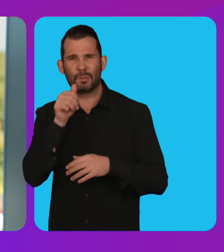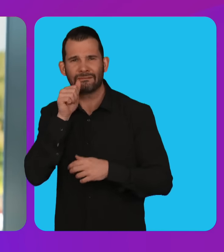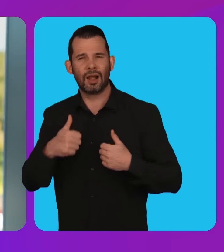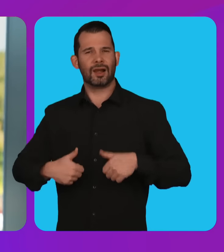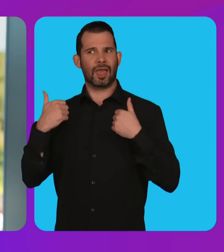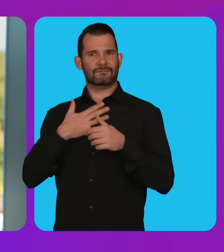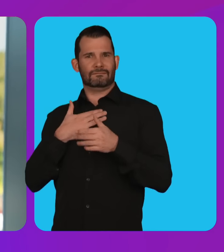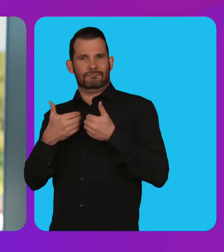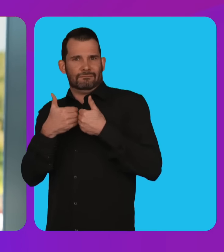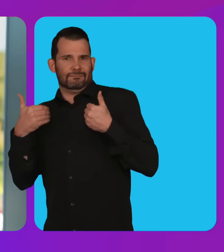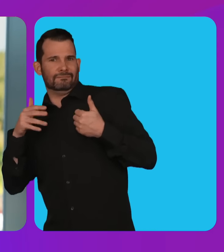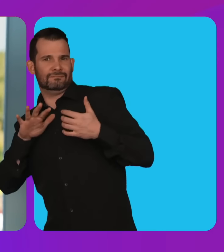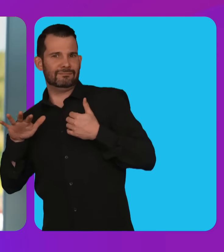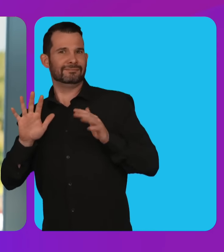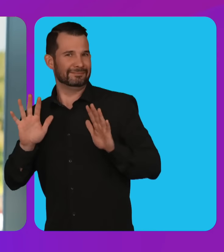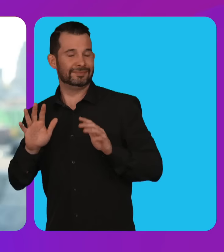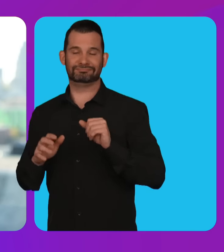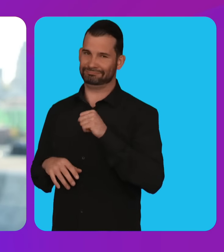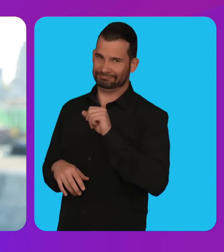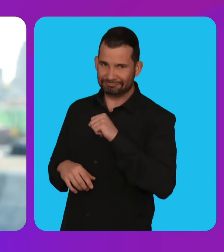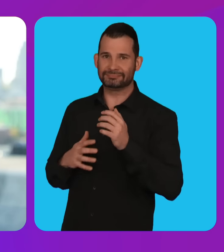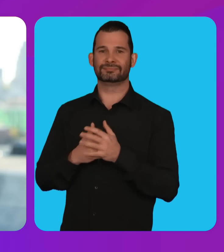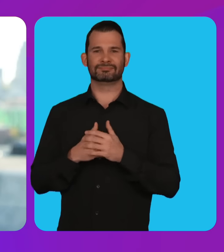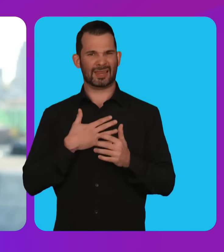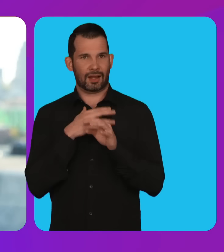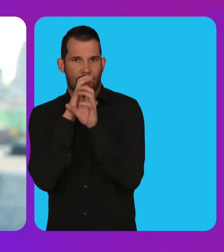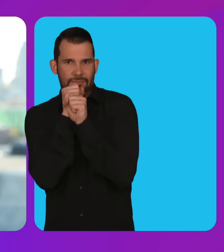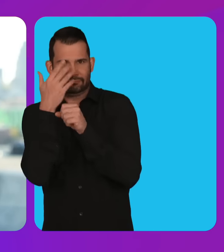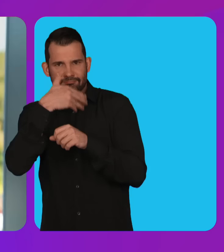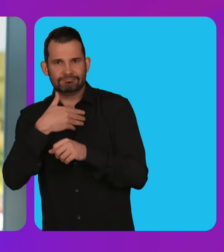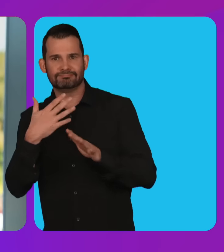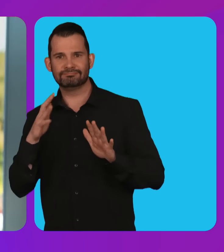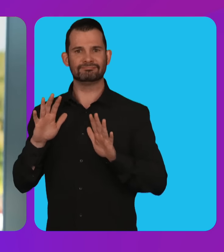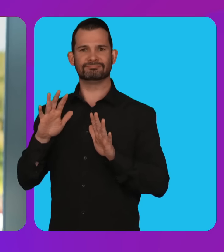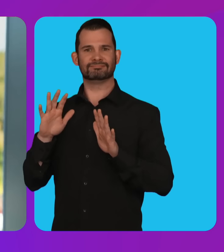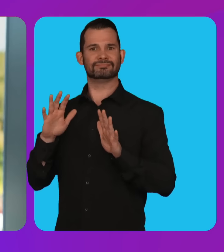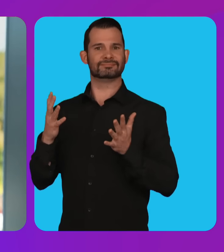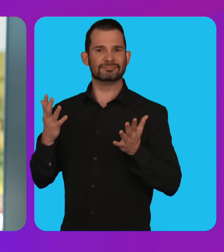I had my private life. Yes. [Interpreter 1] And my anonymity.